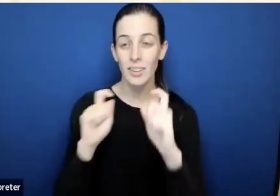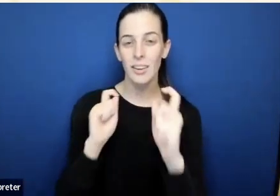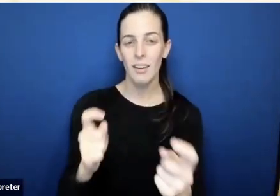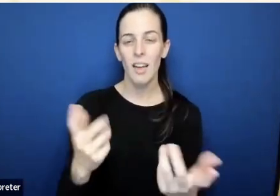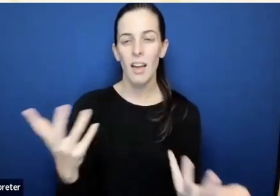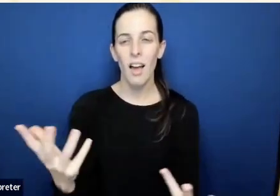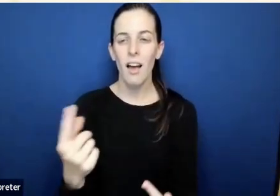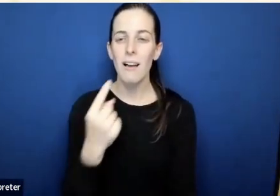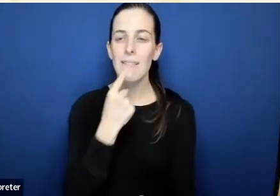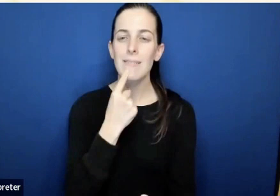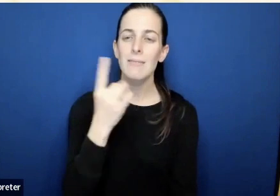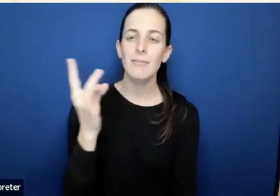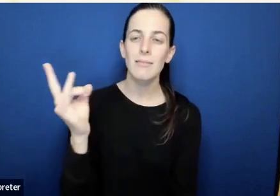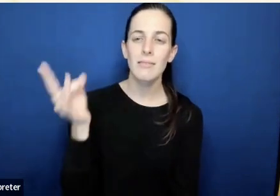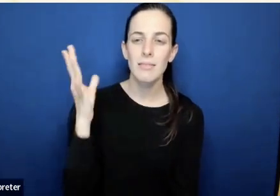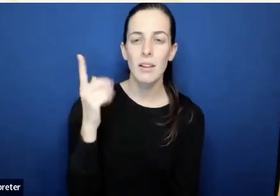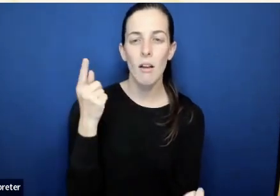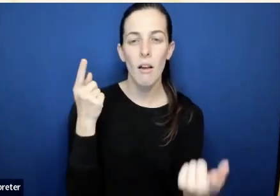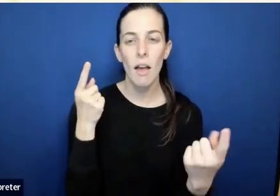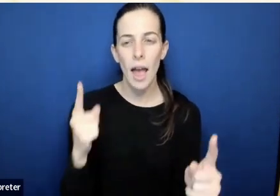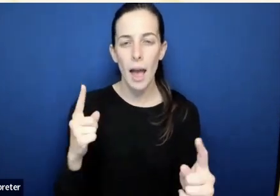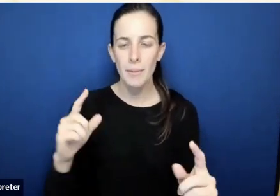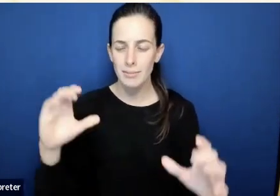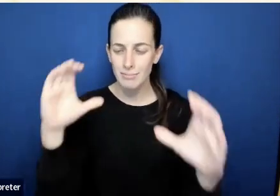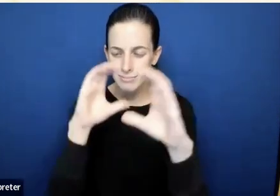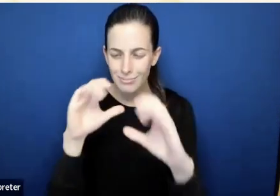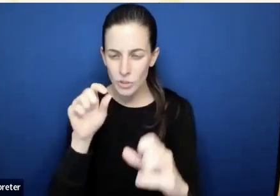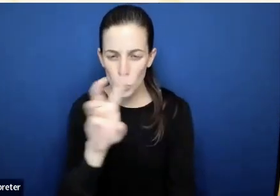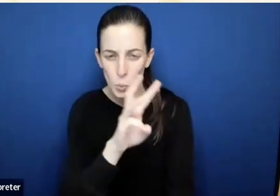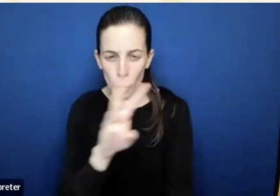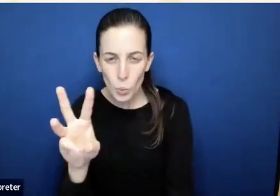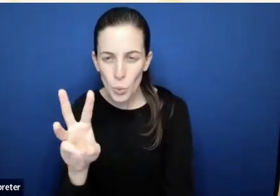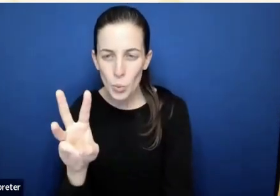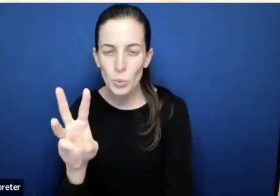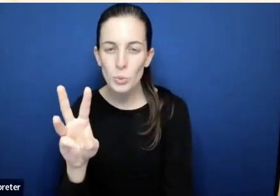as soon as he started exploring the site with keyboard and screen reader,